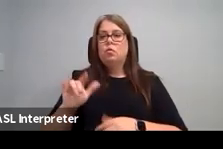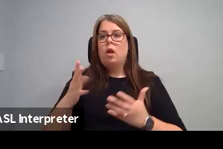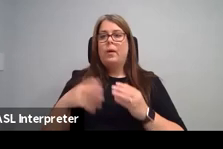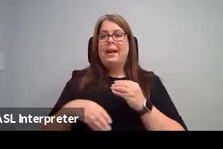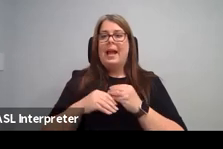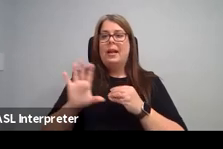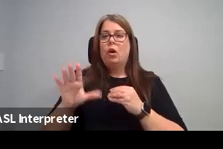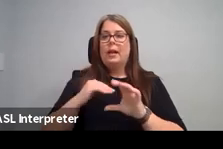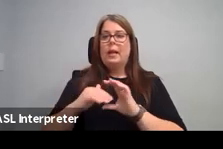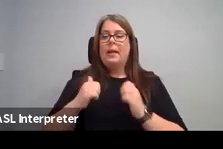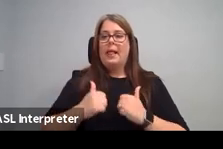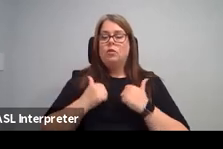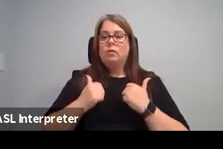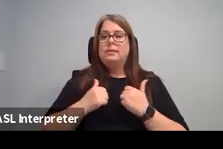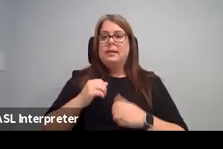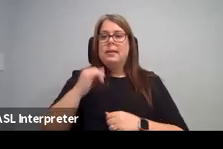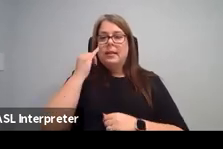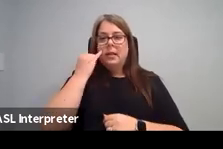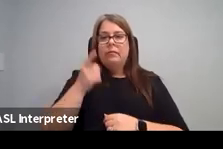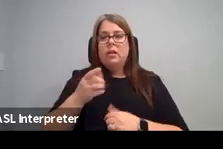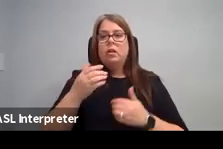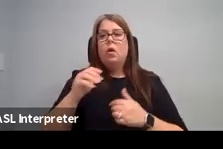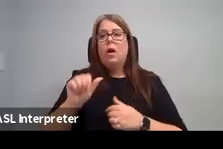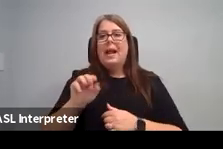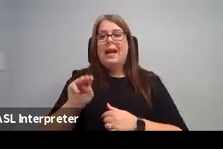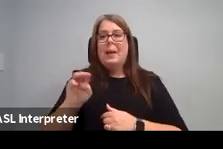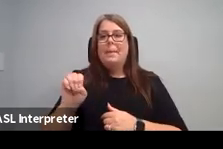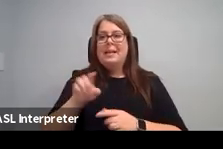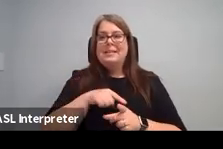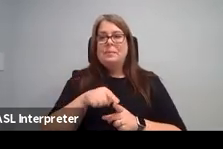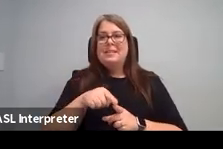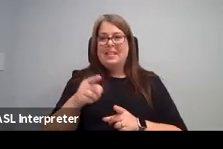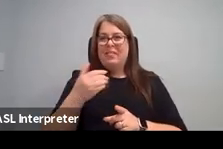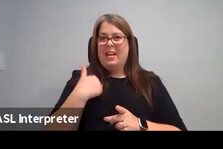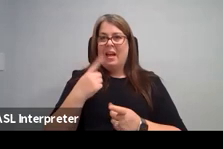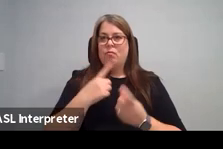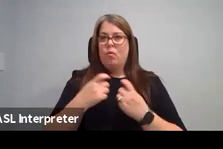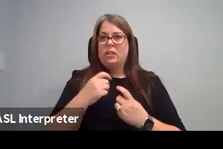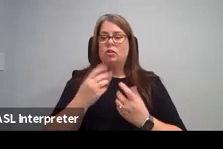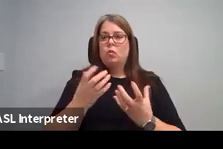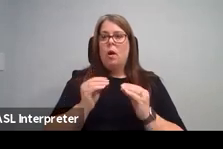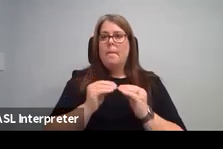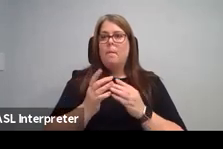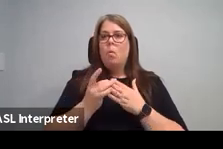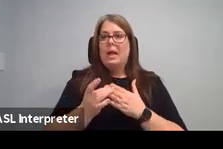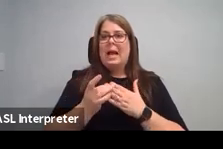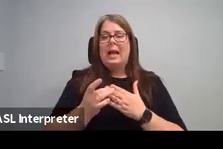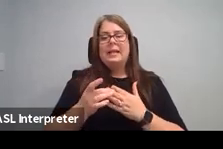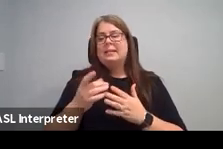Allison Frenzel : So if you are any specific questions around that or if you just want some more guidance Joe and I are available and willing to help so